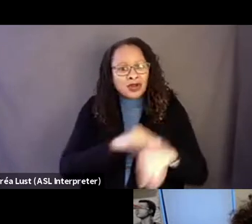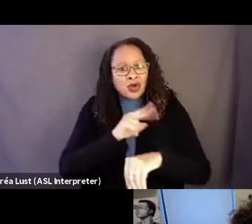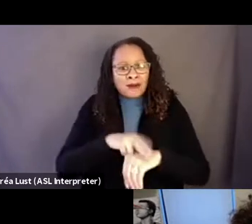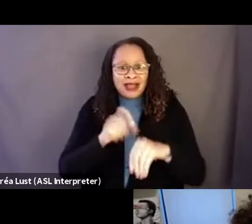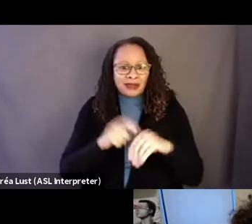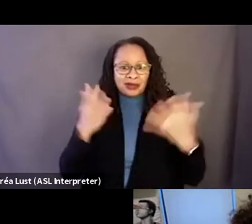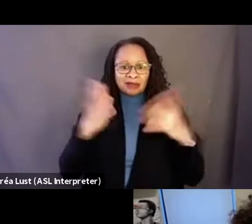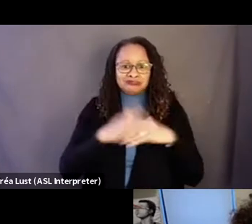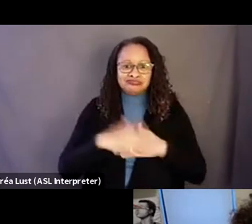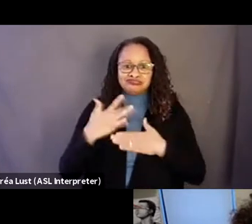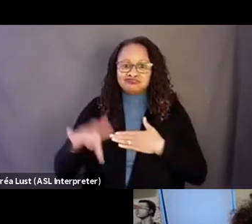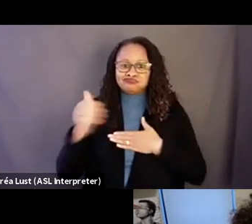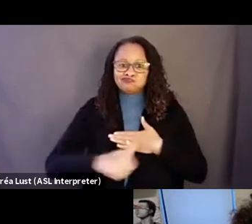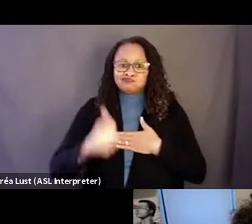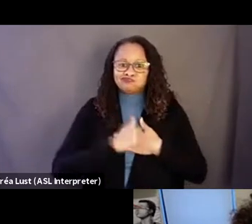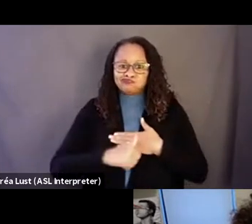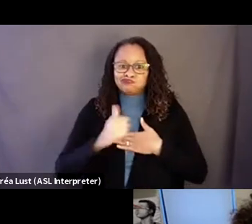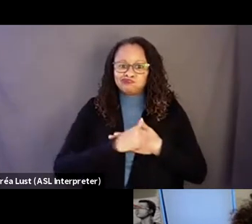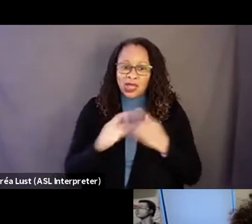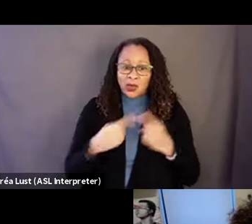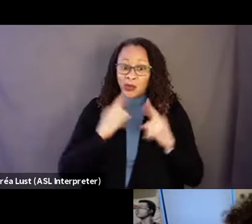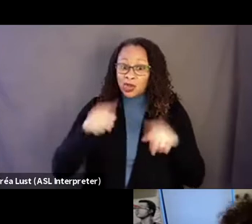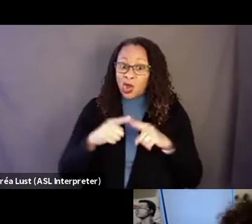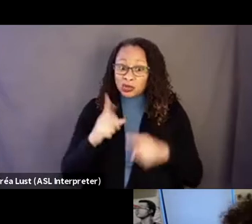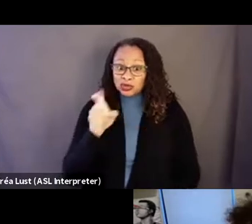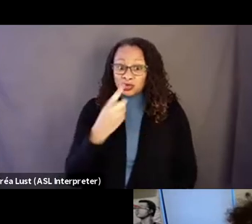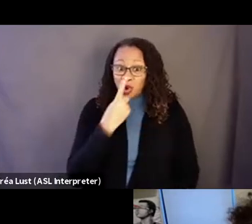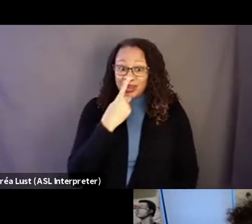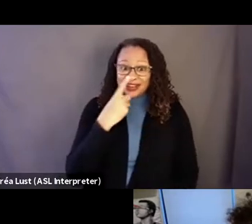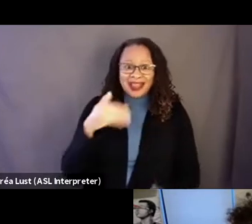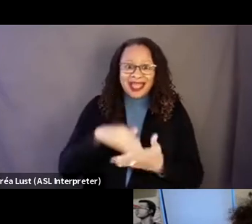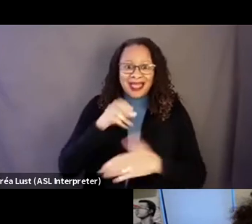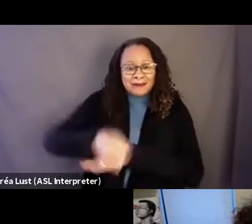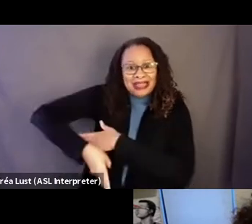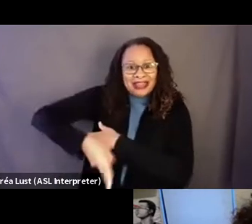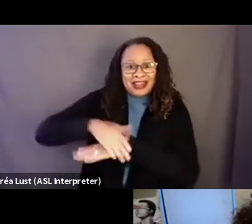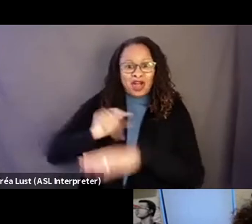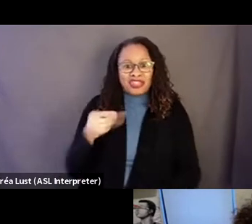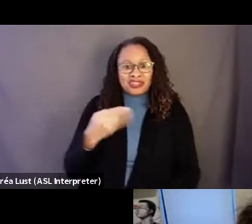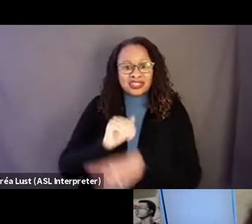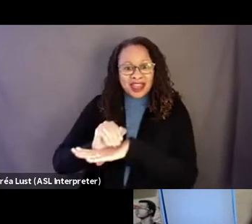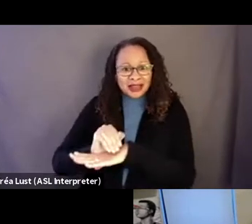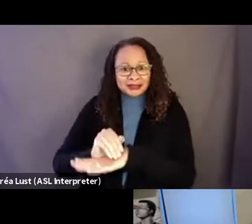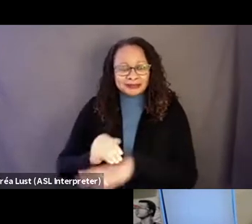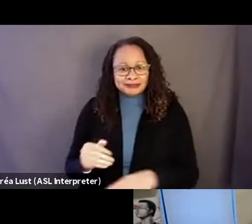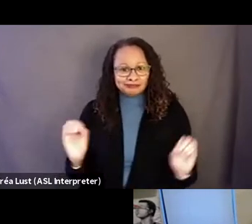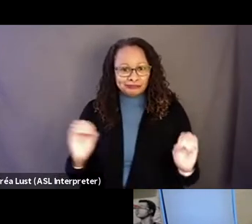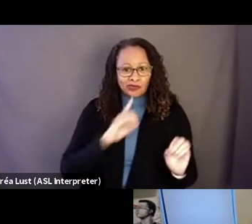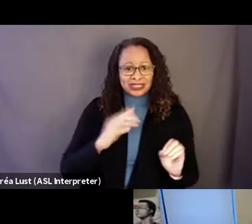And so, when we go to Target at midnight on a Thursday night no one really stops to think about like,